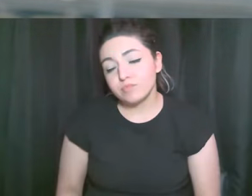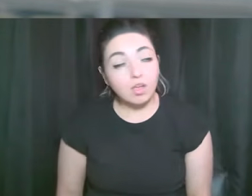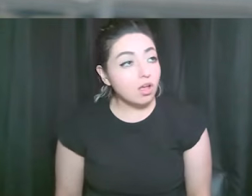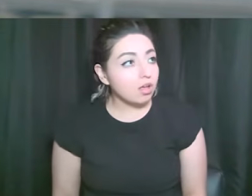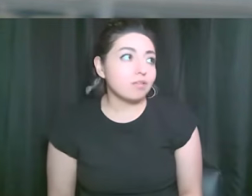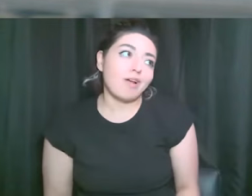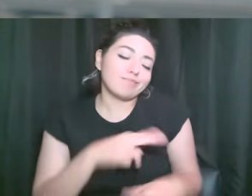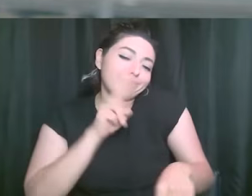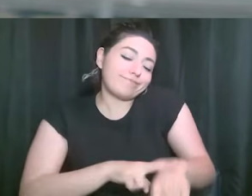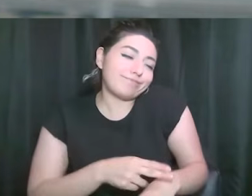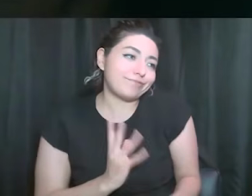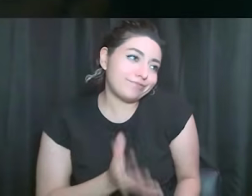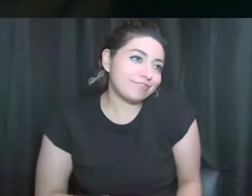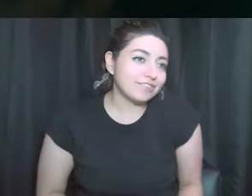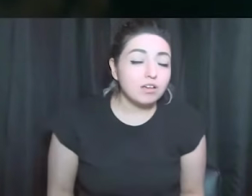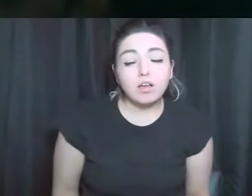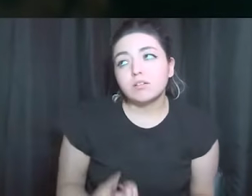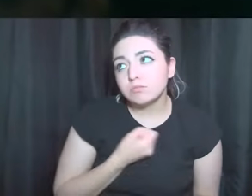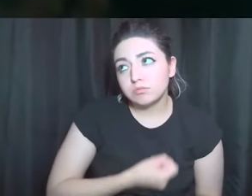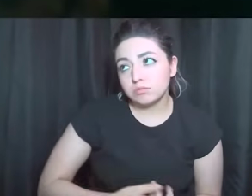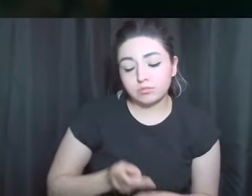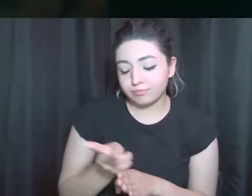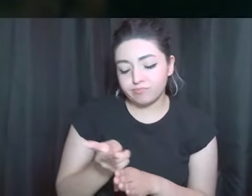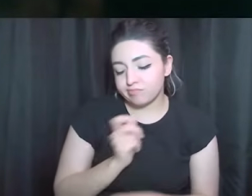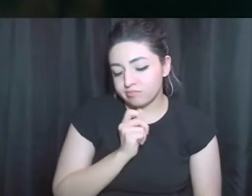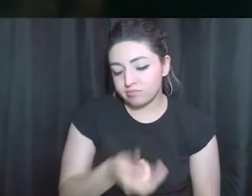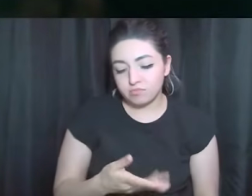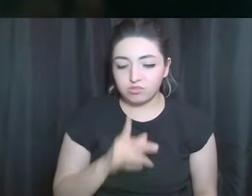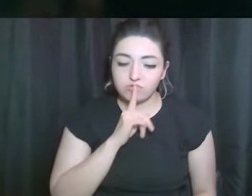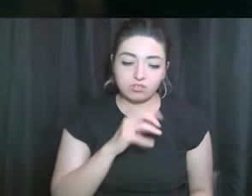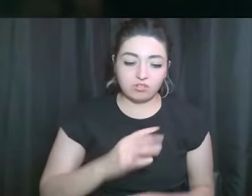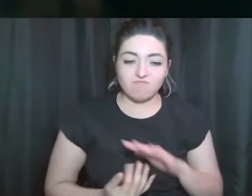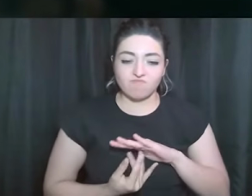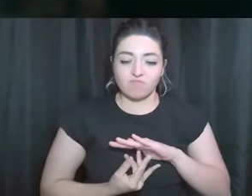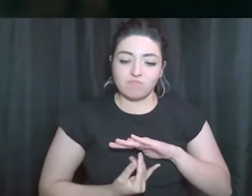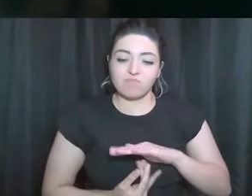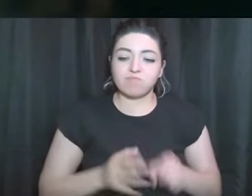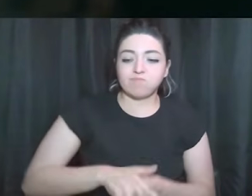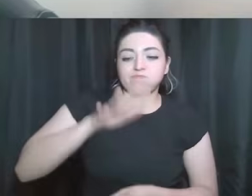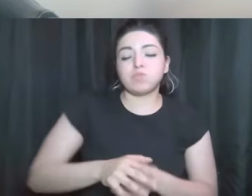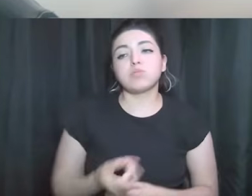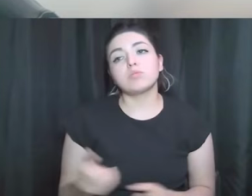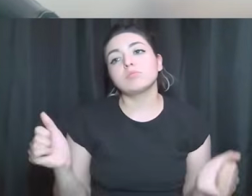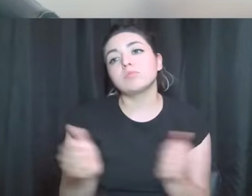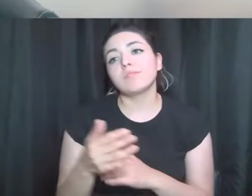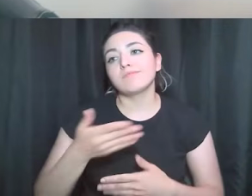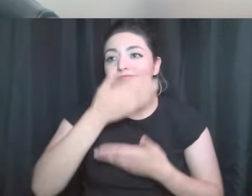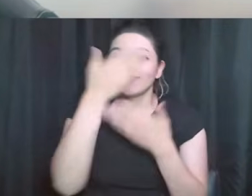Yeah well, I mean. It's about time. I apologize. It was unprofessional of me to lose my temper in front of my colleagues.